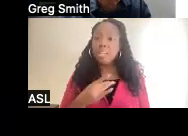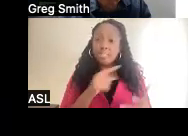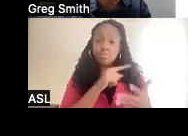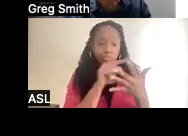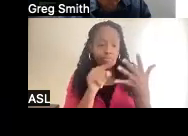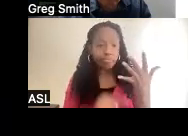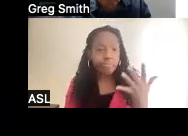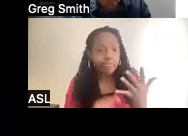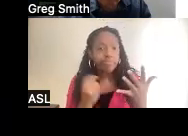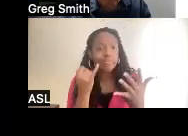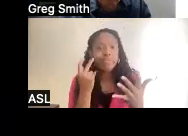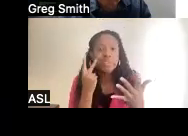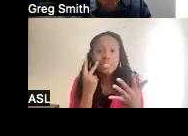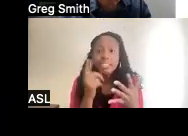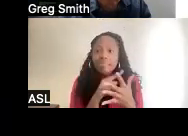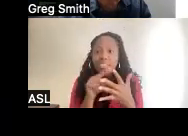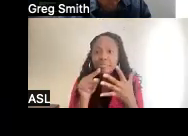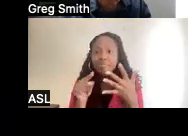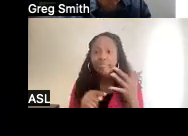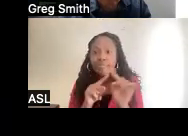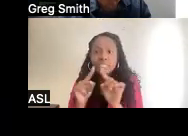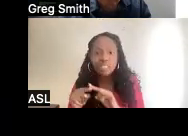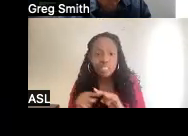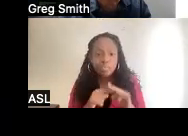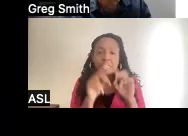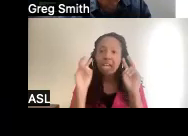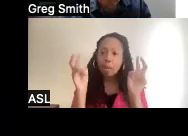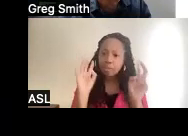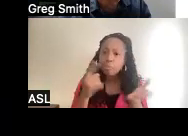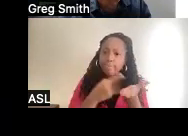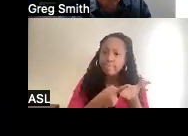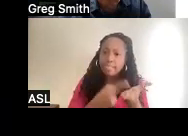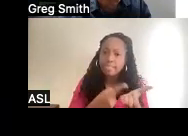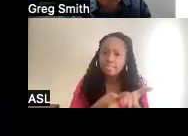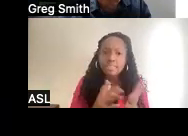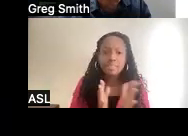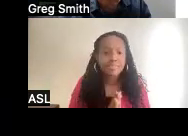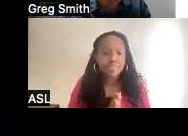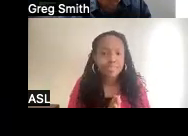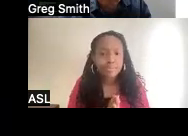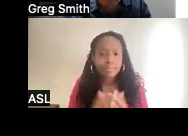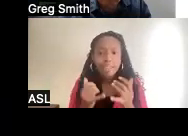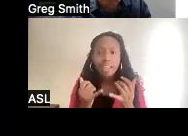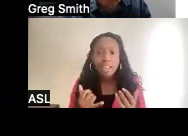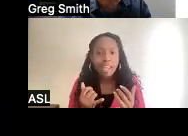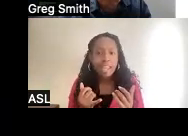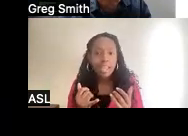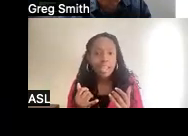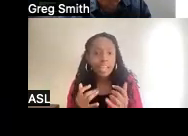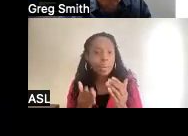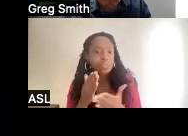accounts is on here um and I will um for the sake of leaving it to John I'll skip over that part um